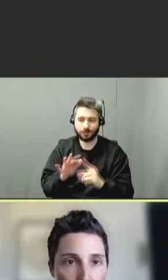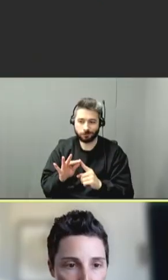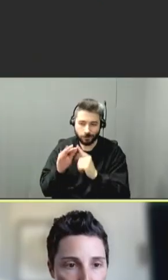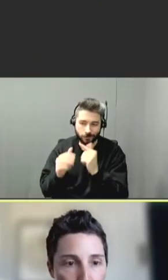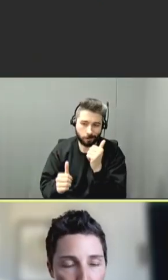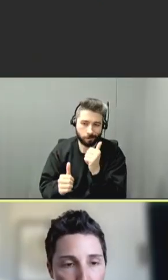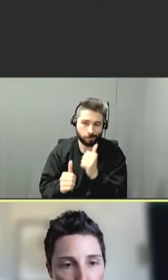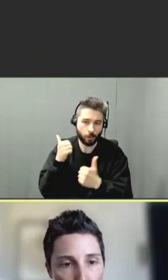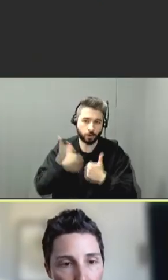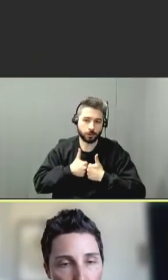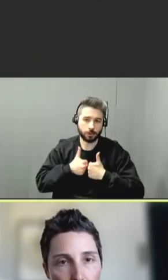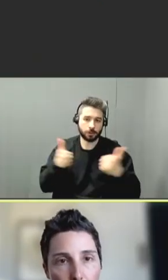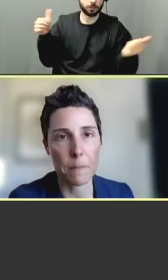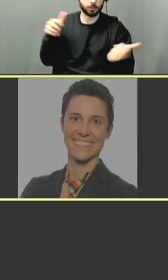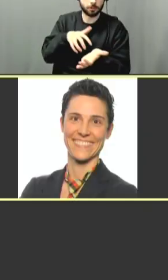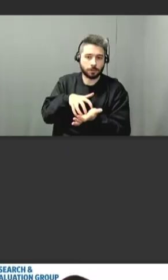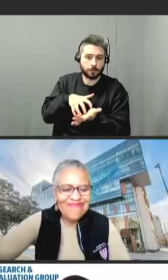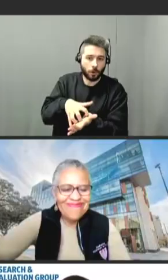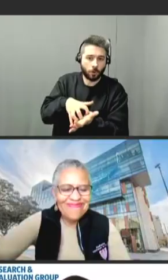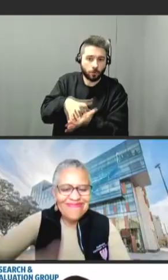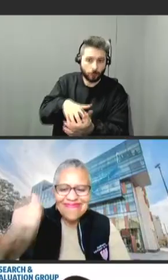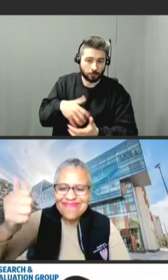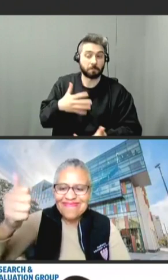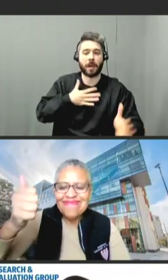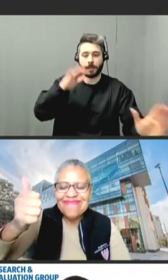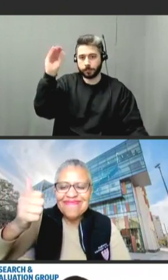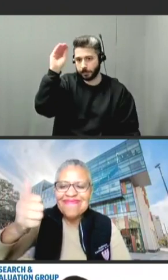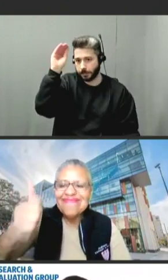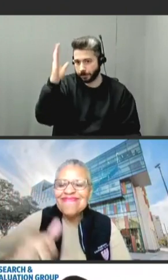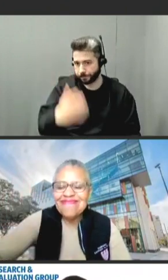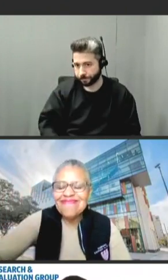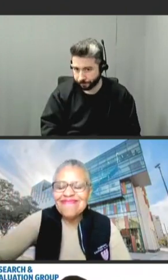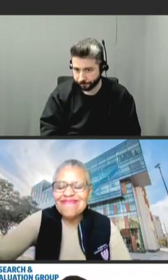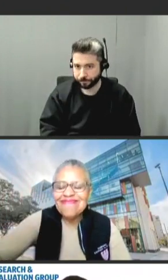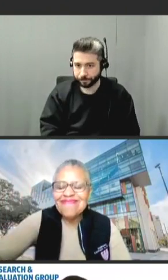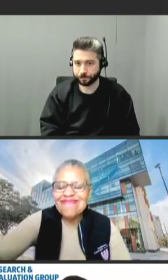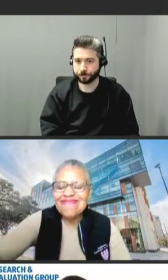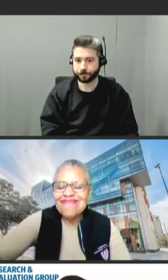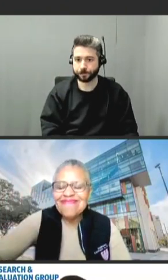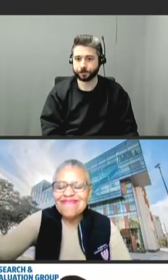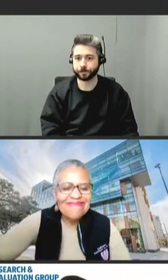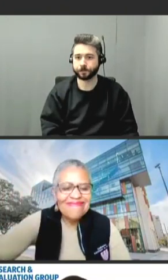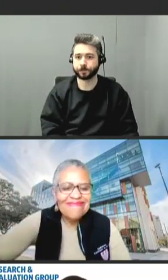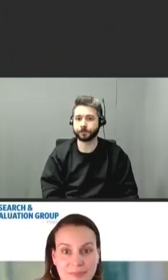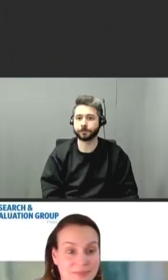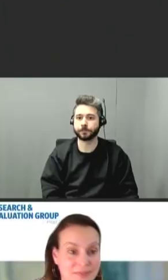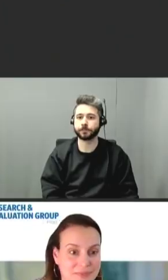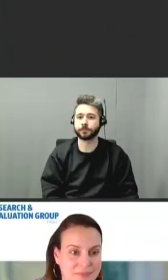Robert Hopkins: John Dodd, you have your next hand up.